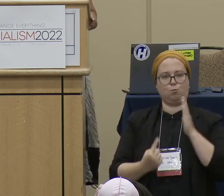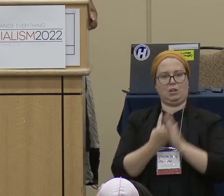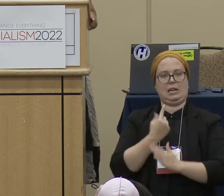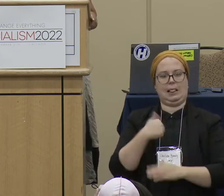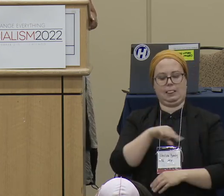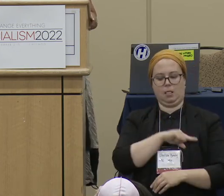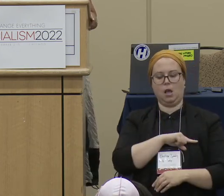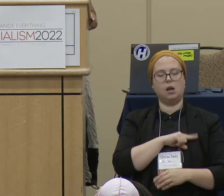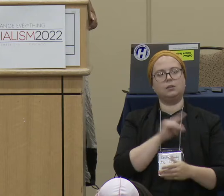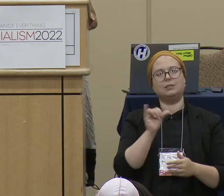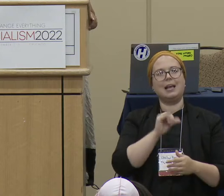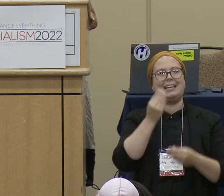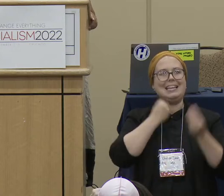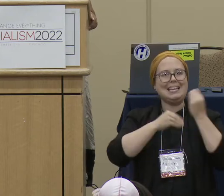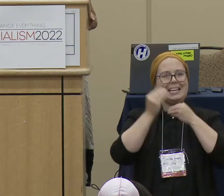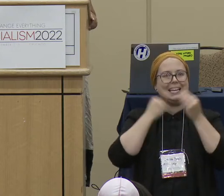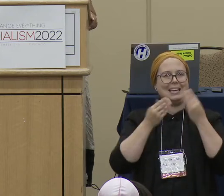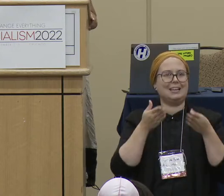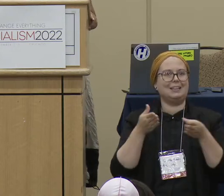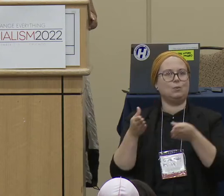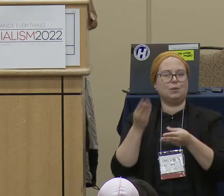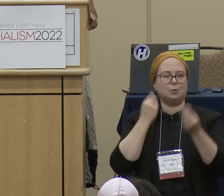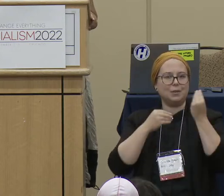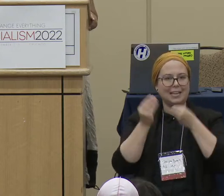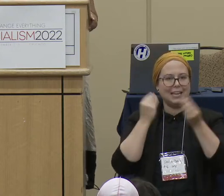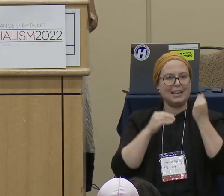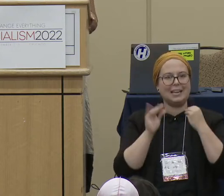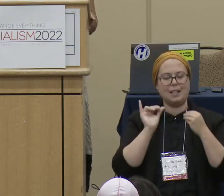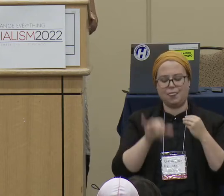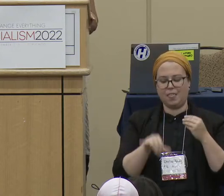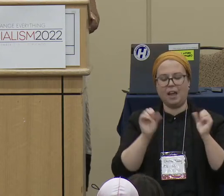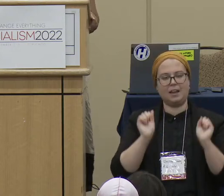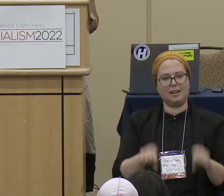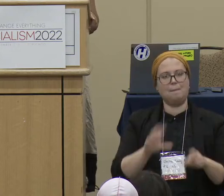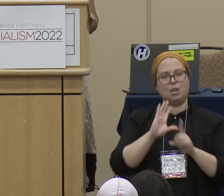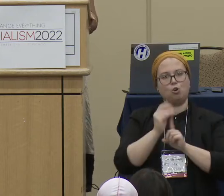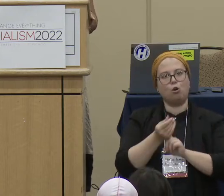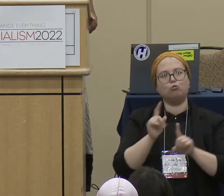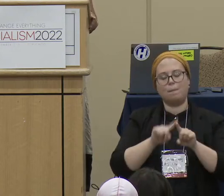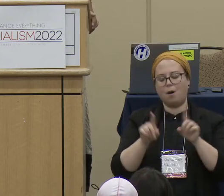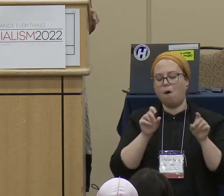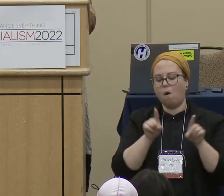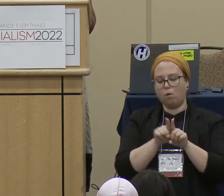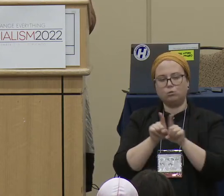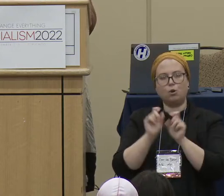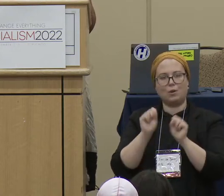us . Sometimes even eating practices can be a cultural